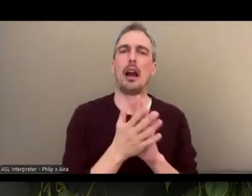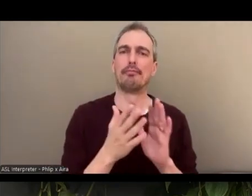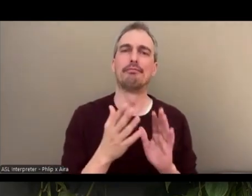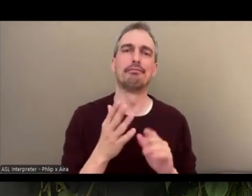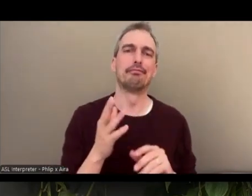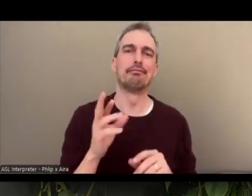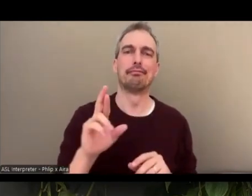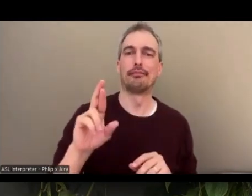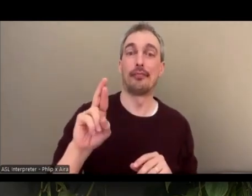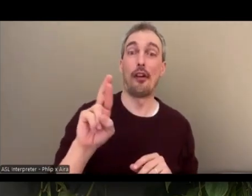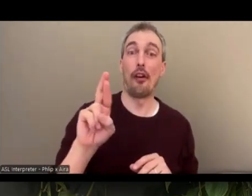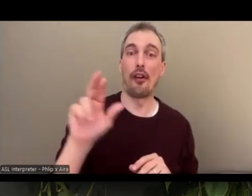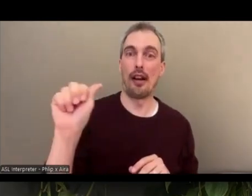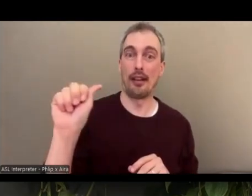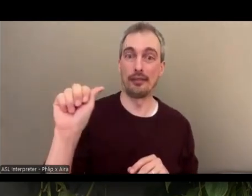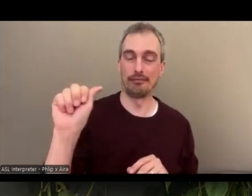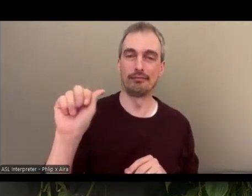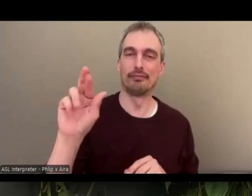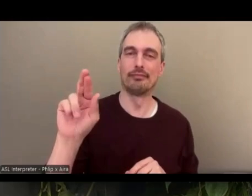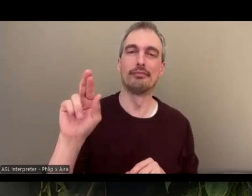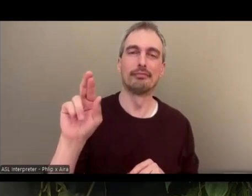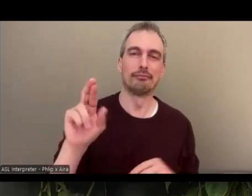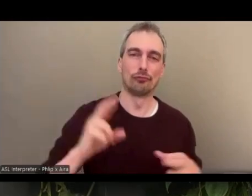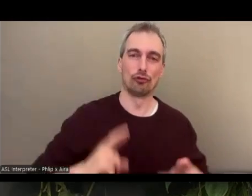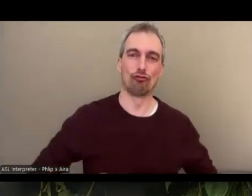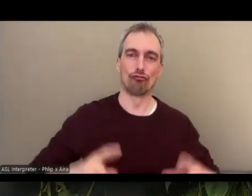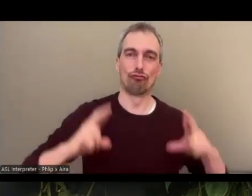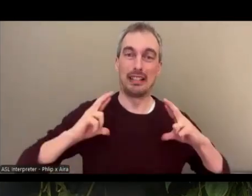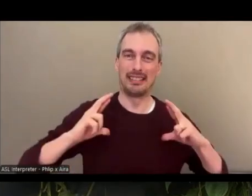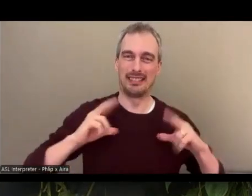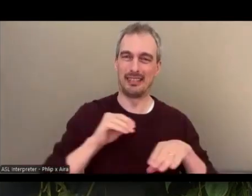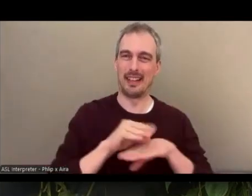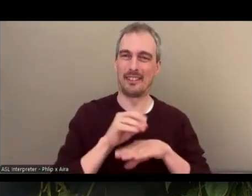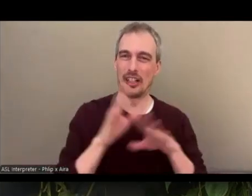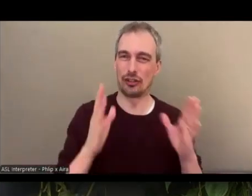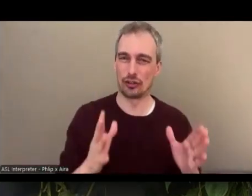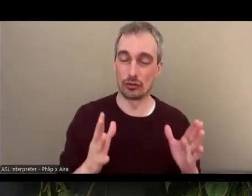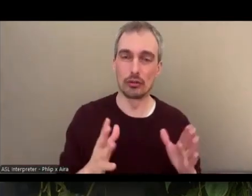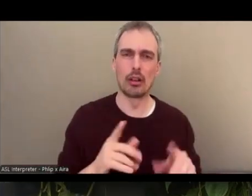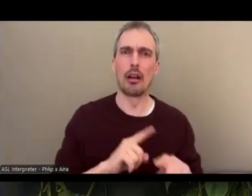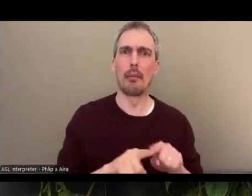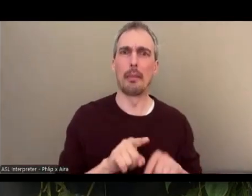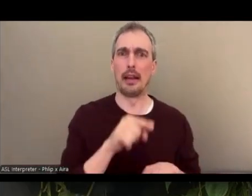they had widely varying levels of skill around the kinds of things they needed to be able to do to be effective.